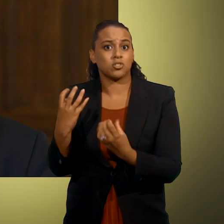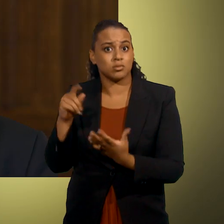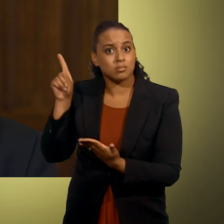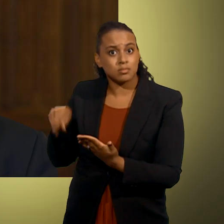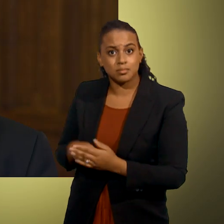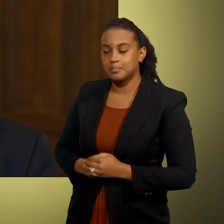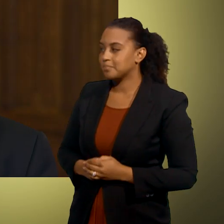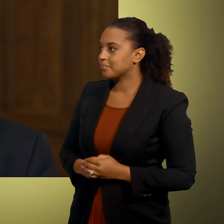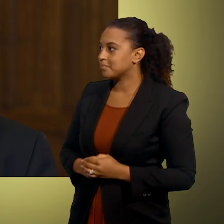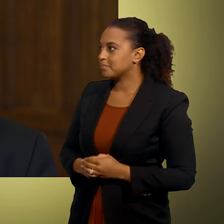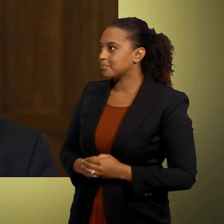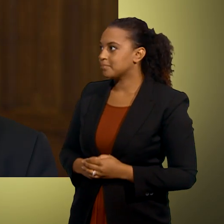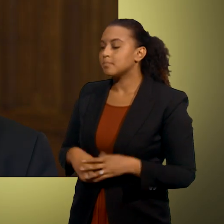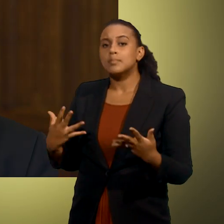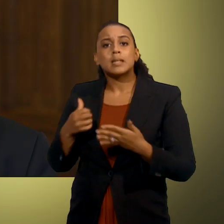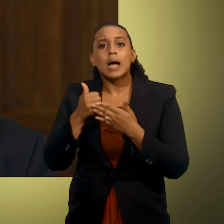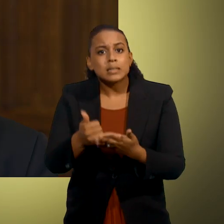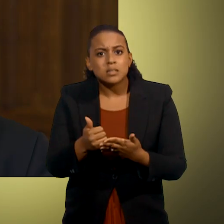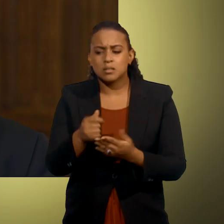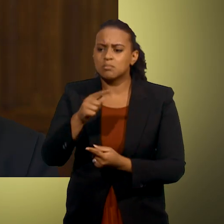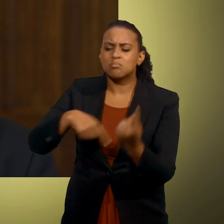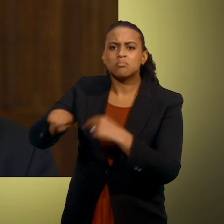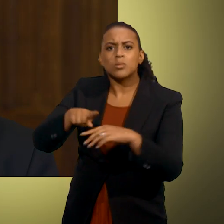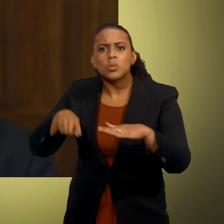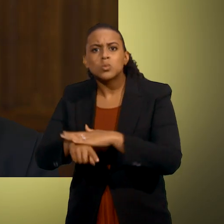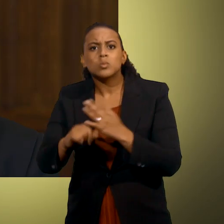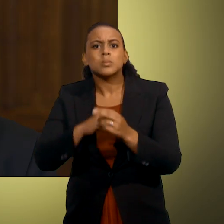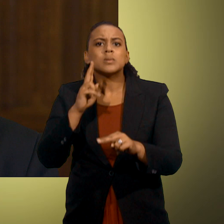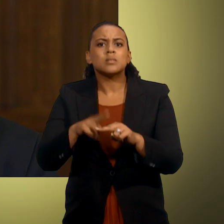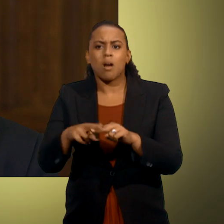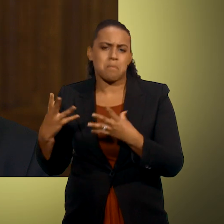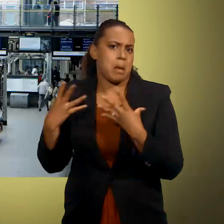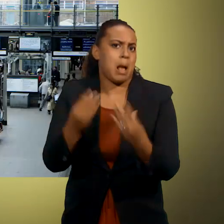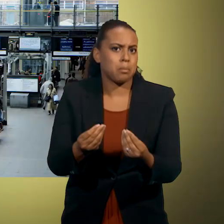If you need assistance TfL staff are happy to help and you don't have to book in advance.